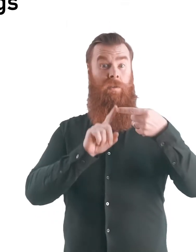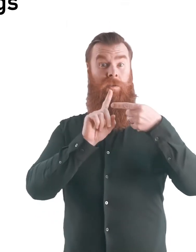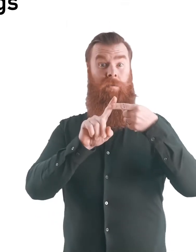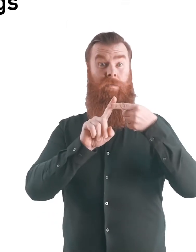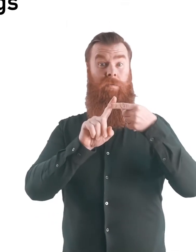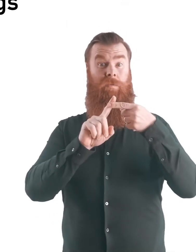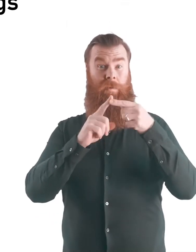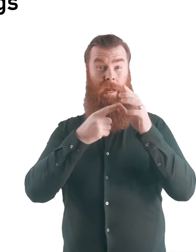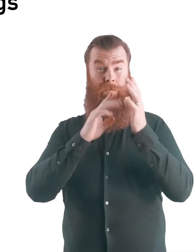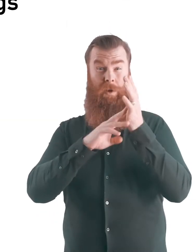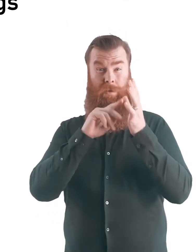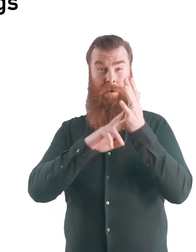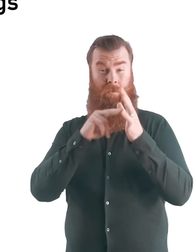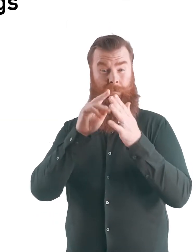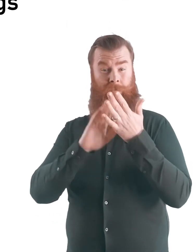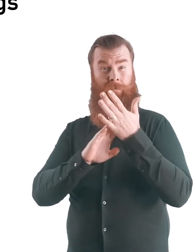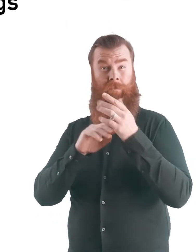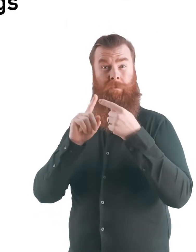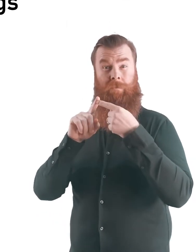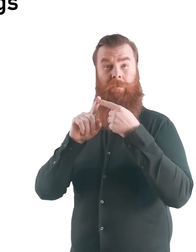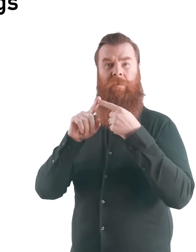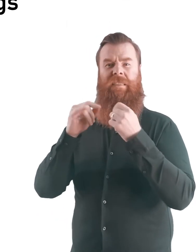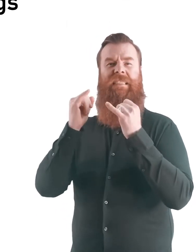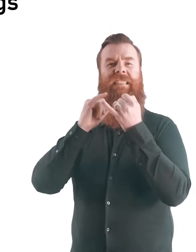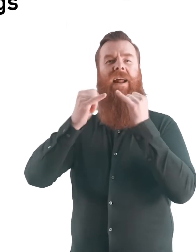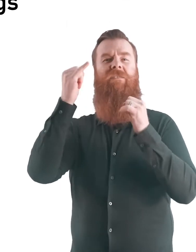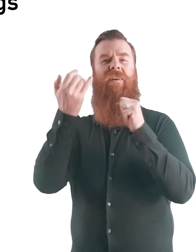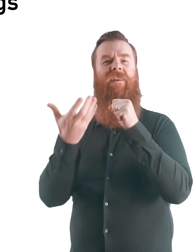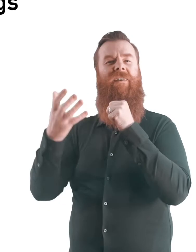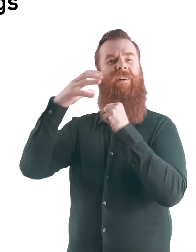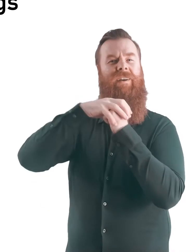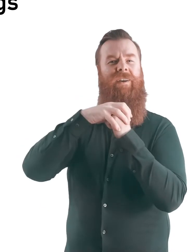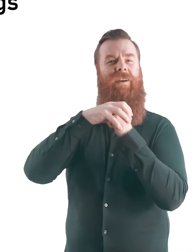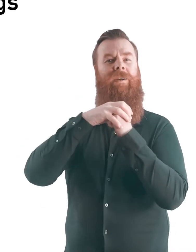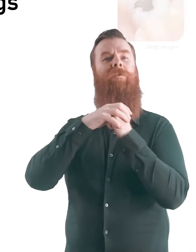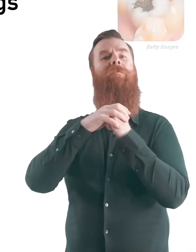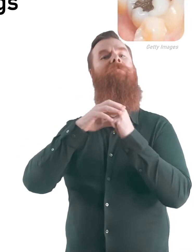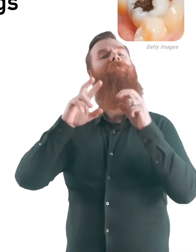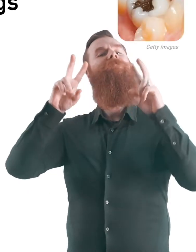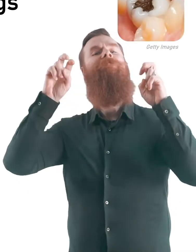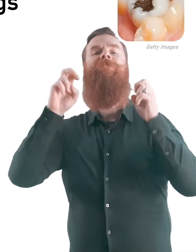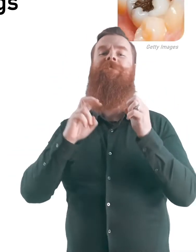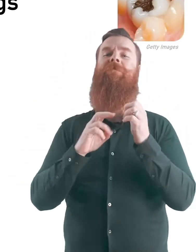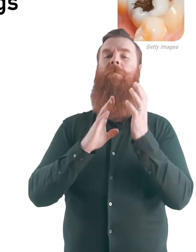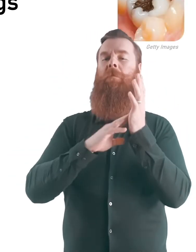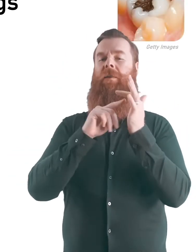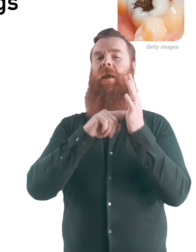Amalgam is a silver-coloured filling material. Some people call it a ‘metal filling’.